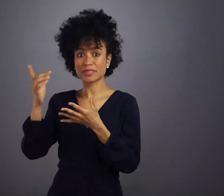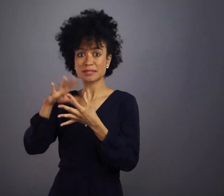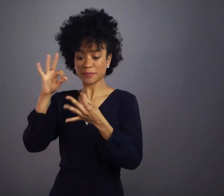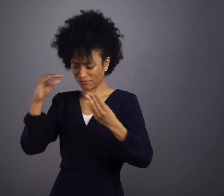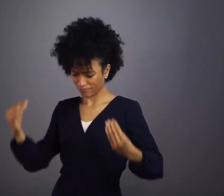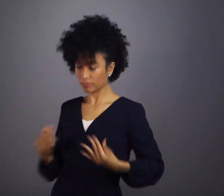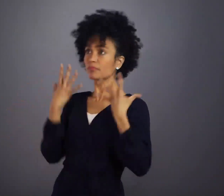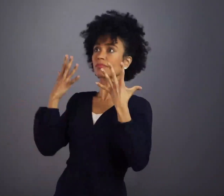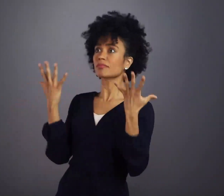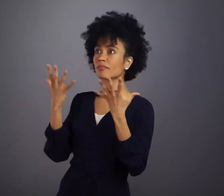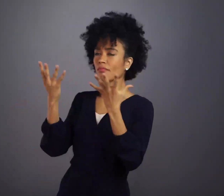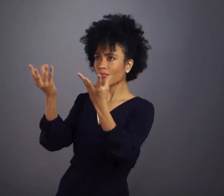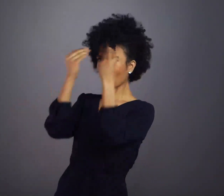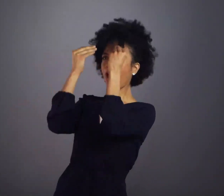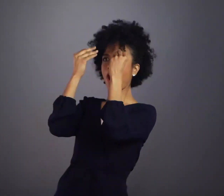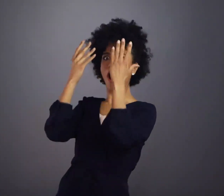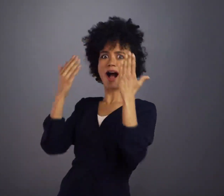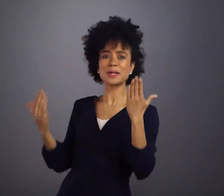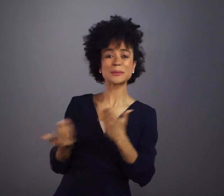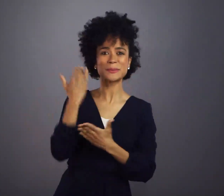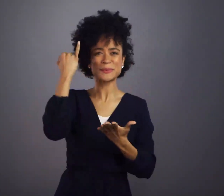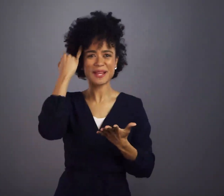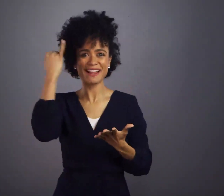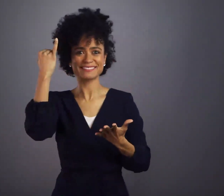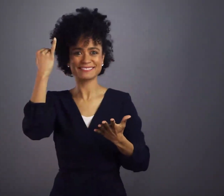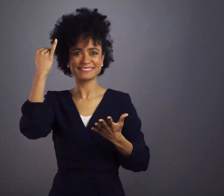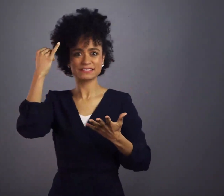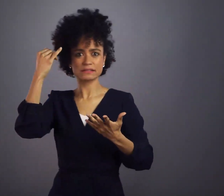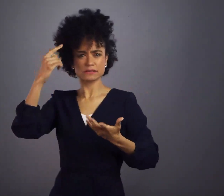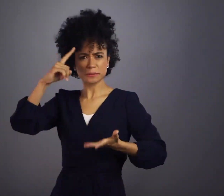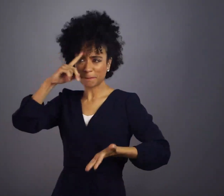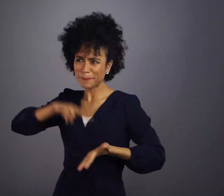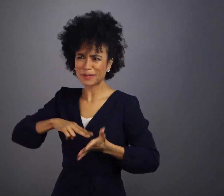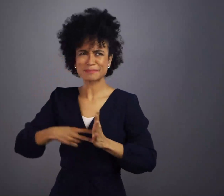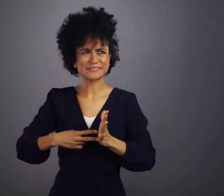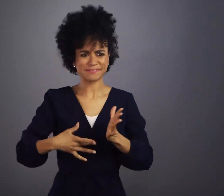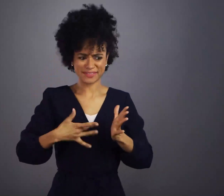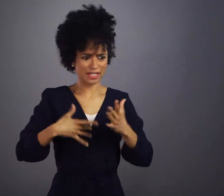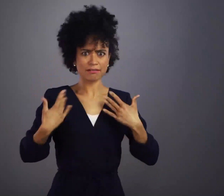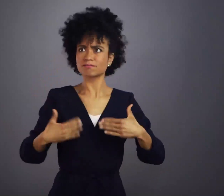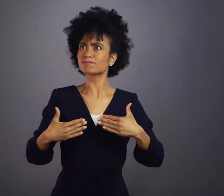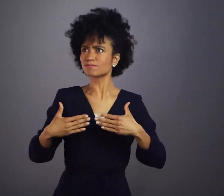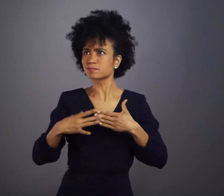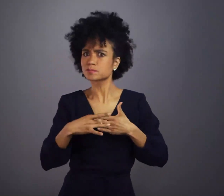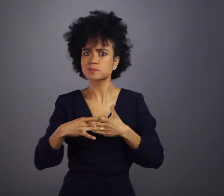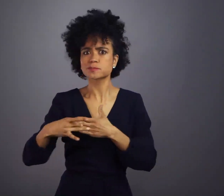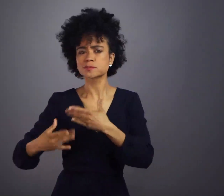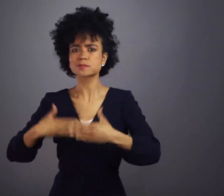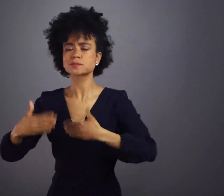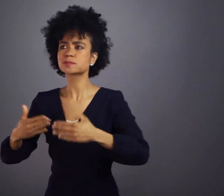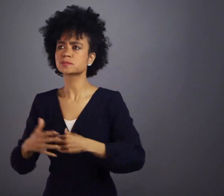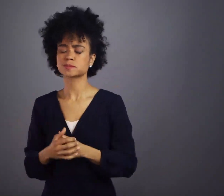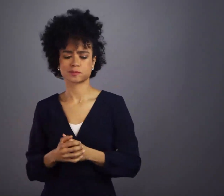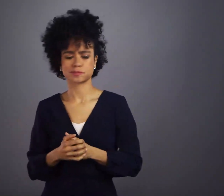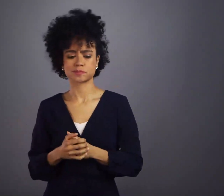of the lives of these men are suddenly cast to one side, and a completely new set of conceptions and motives